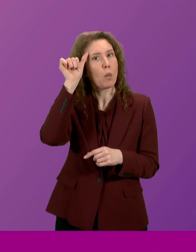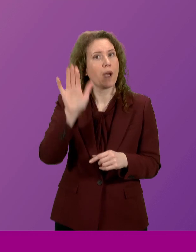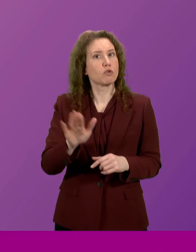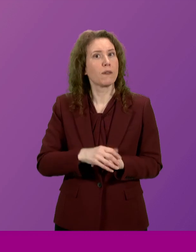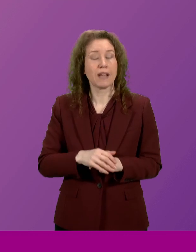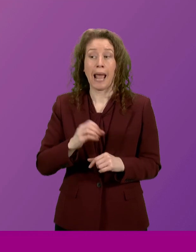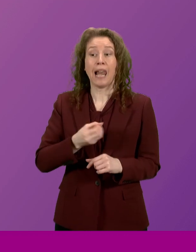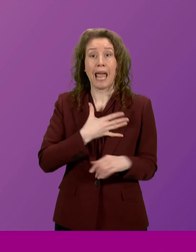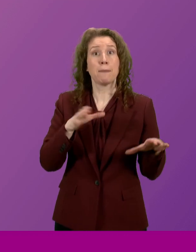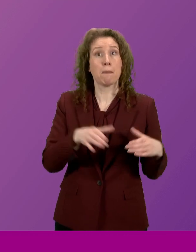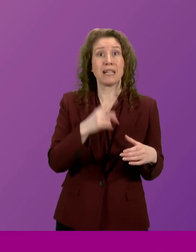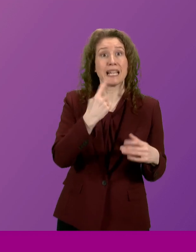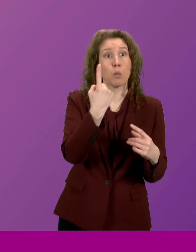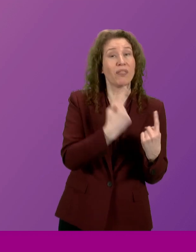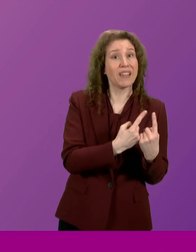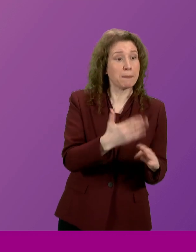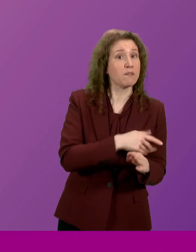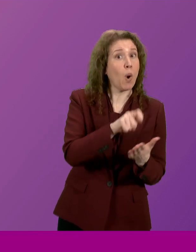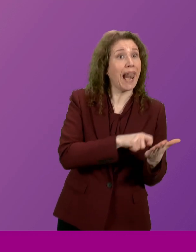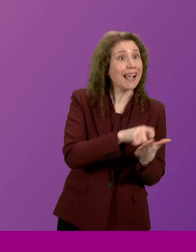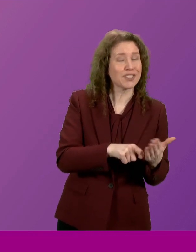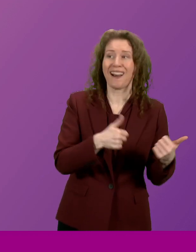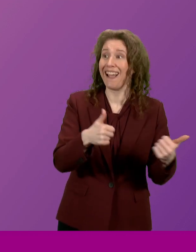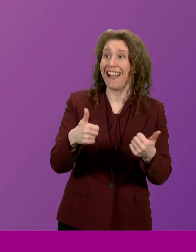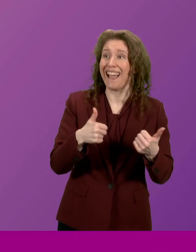the Labour Party says one thing before an election to get elected and does